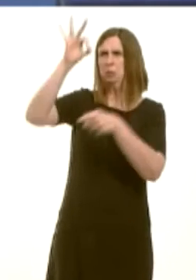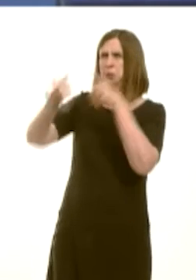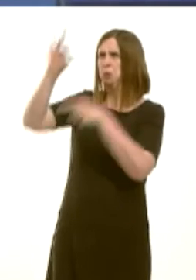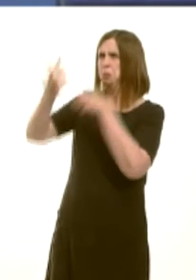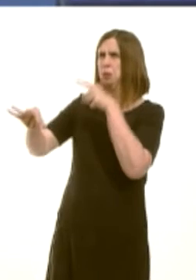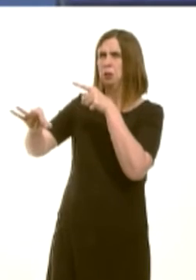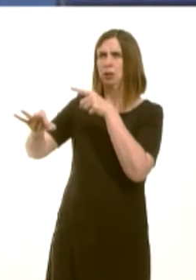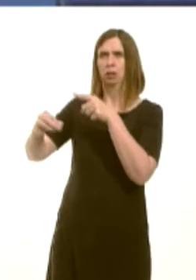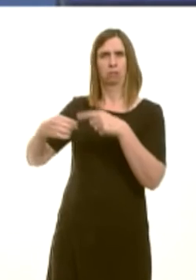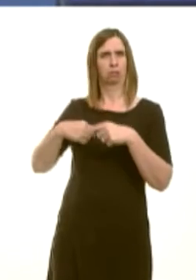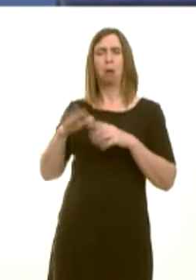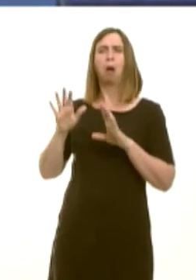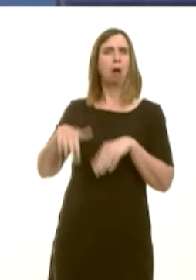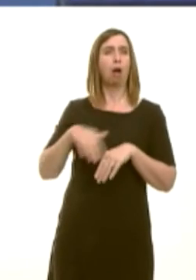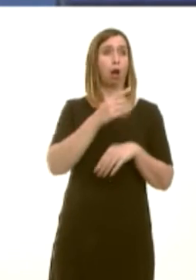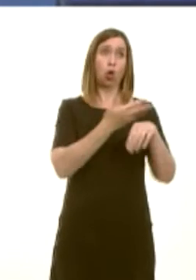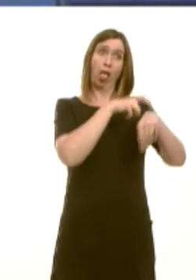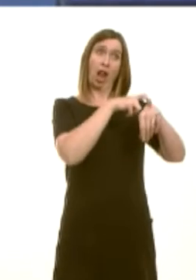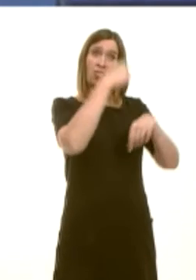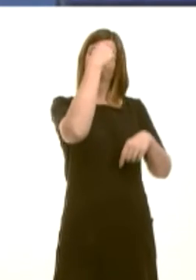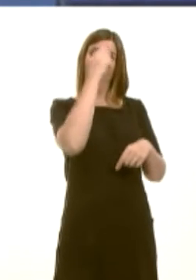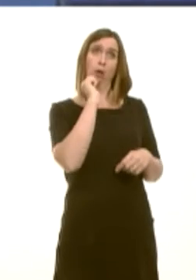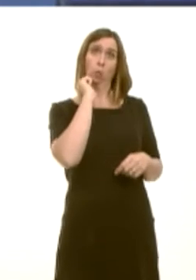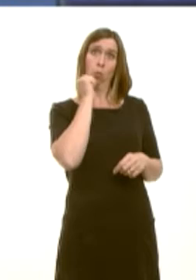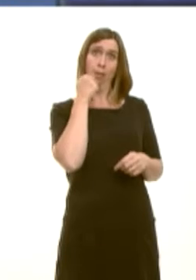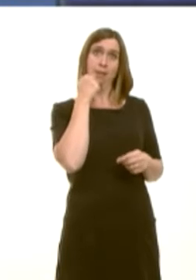Ireland is considering dropping that limit, and, as you quite rightly said, since the